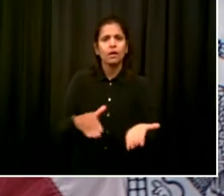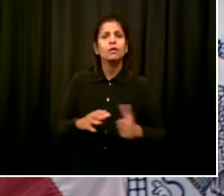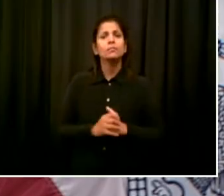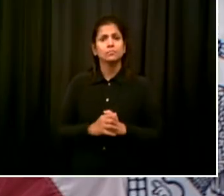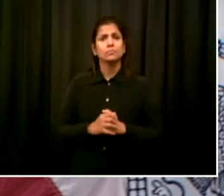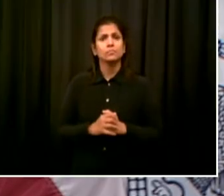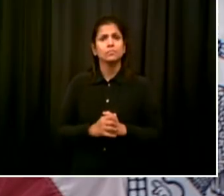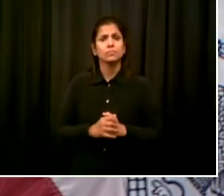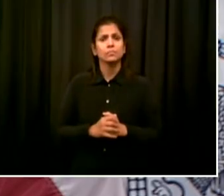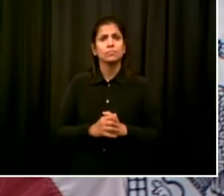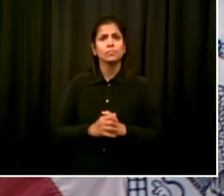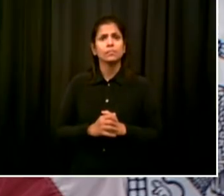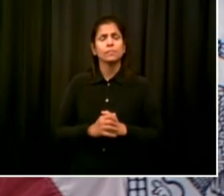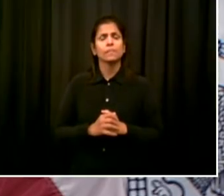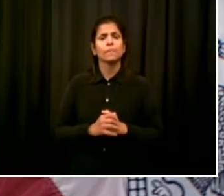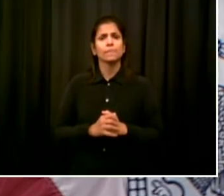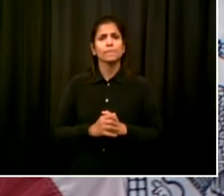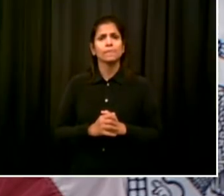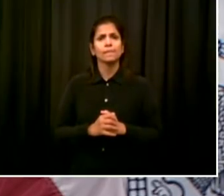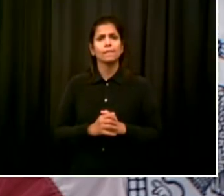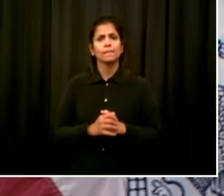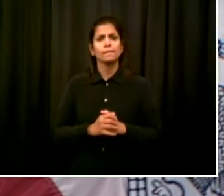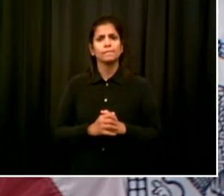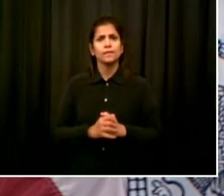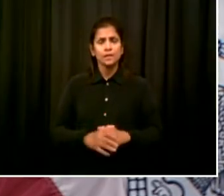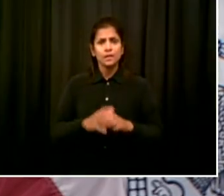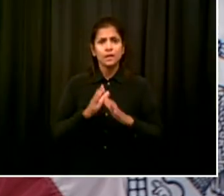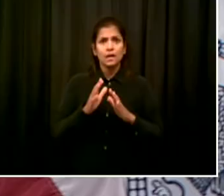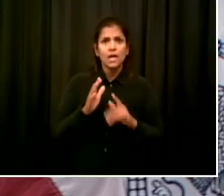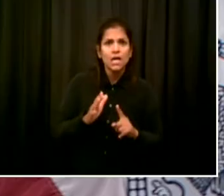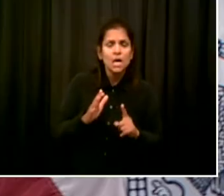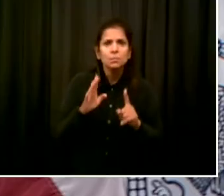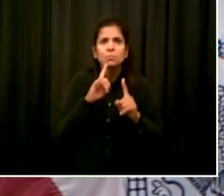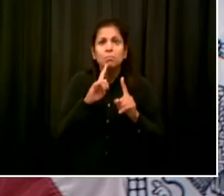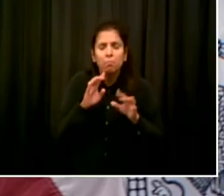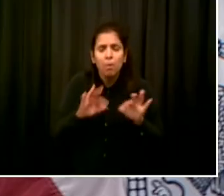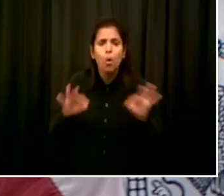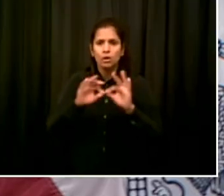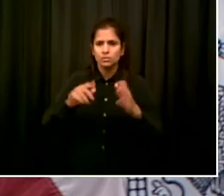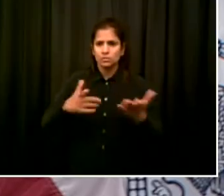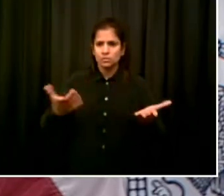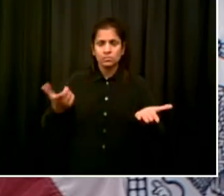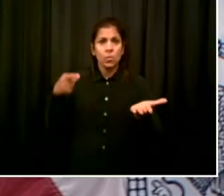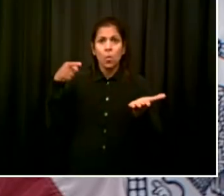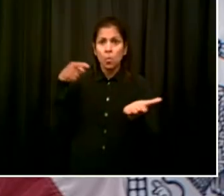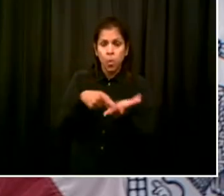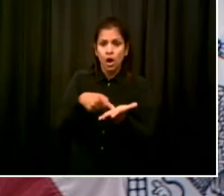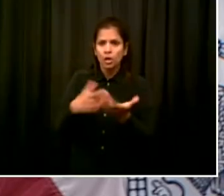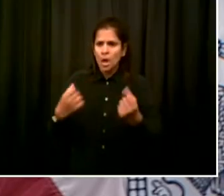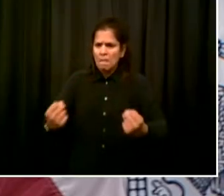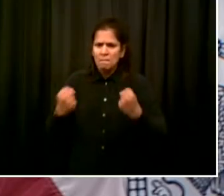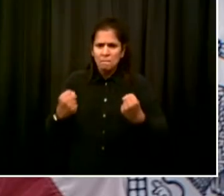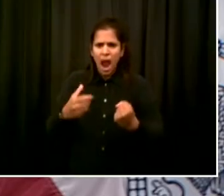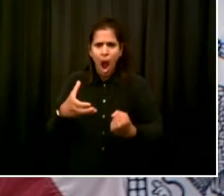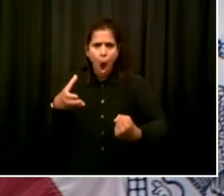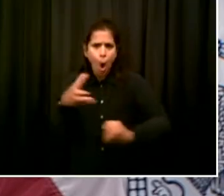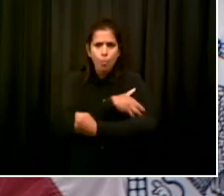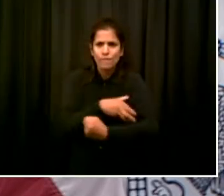HAVE SAID IT MANY MANY TIMES IN MANY CIRCUMSTANCES . SOMETIMES, I WLIL BE THE FIRST TO SAY WE